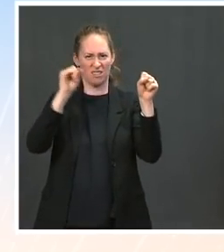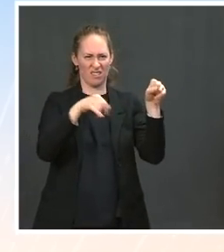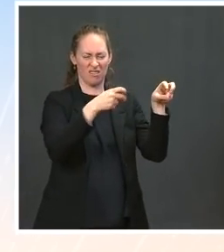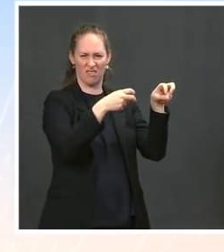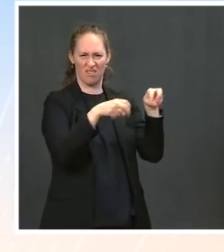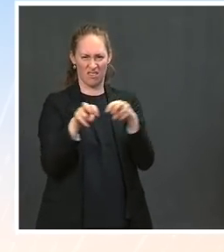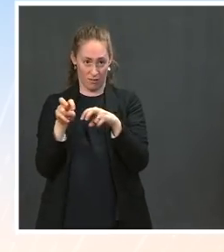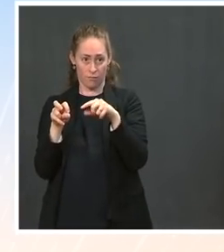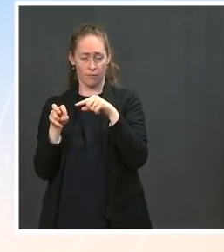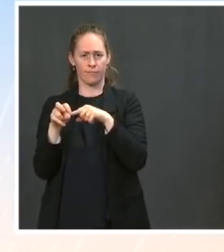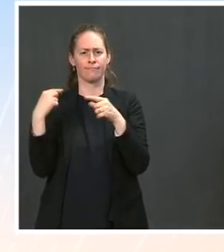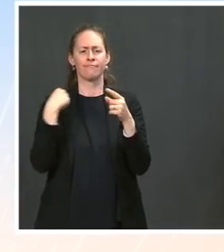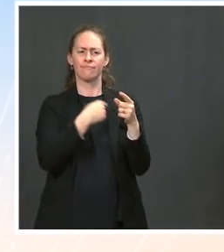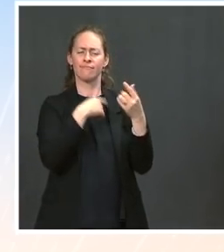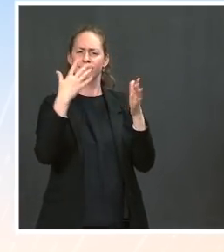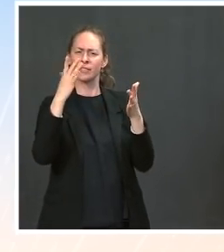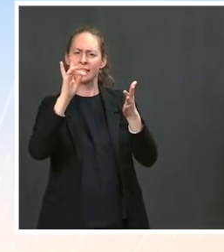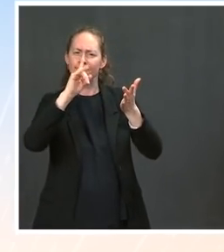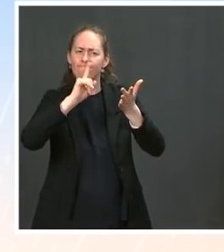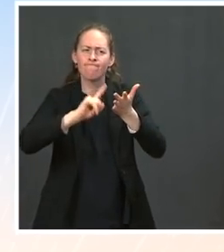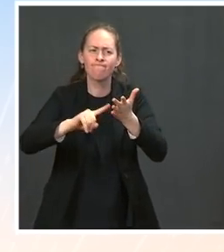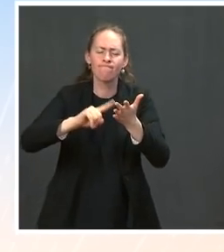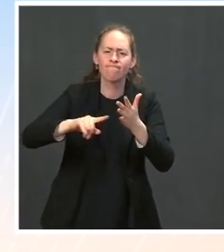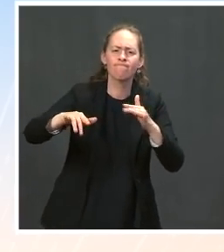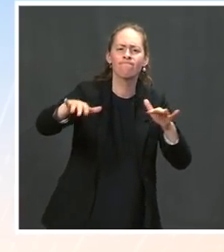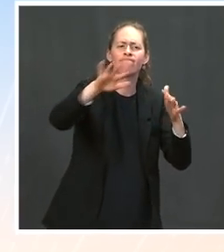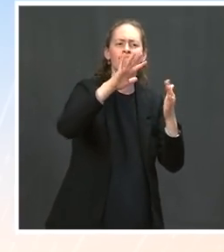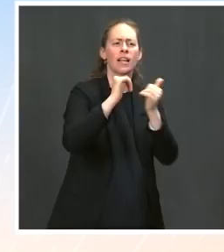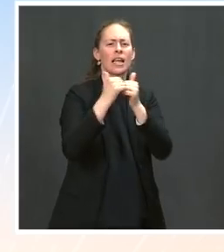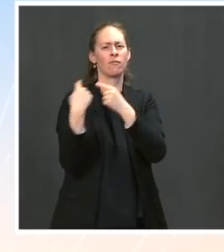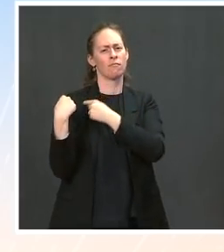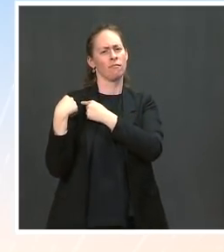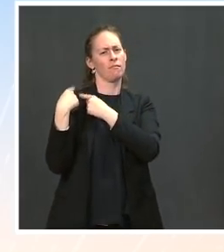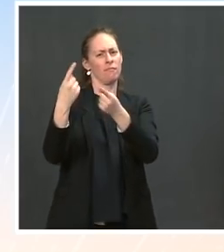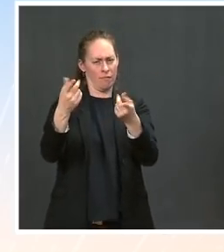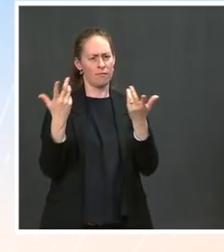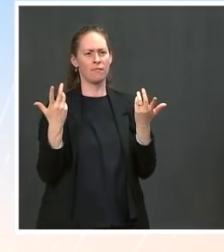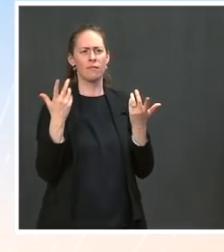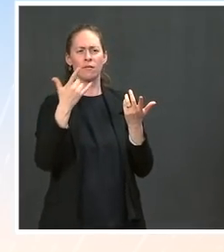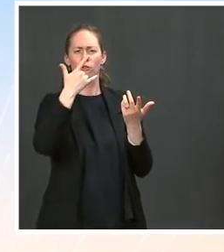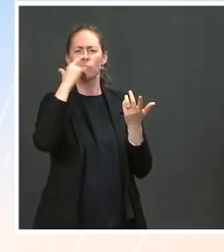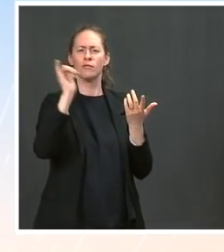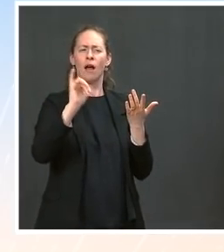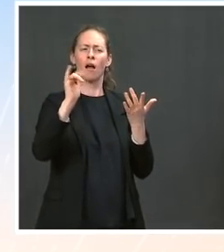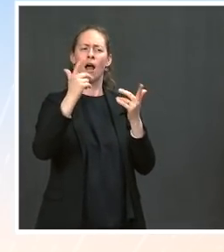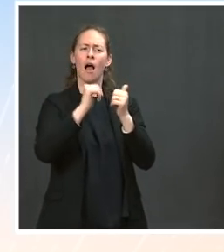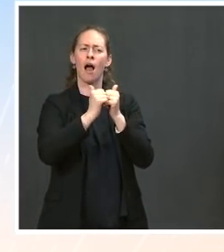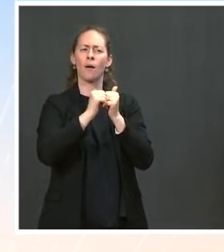what had happened over the last few years and how we could set a more aspirational, larger goal of --